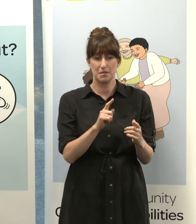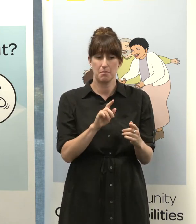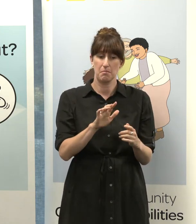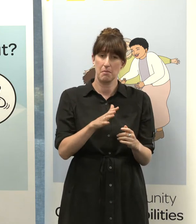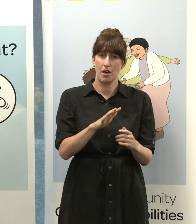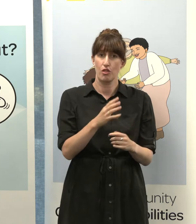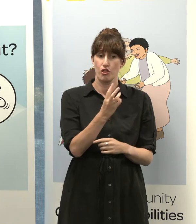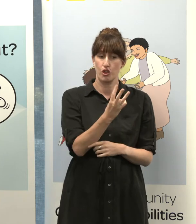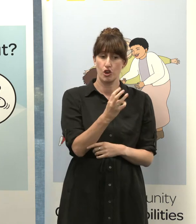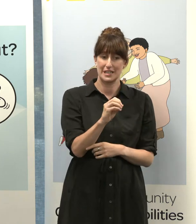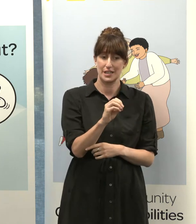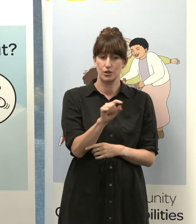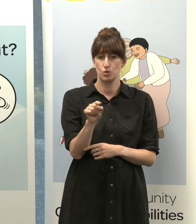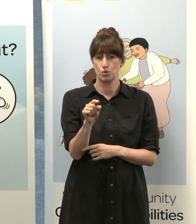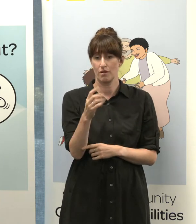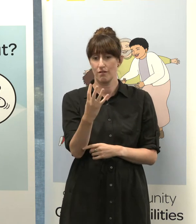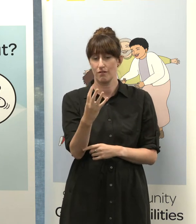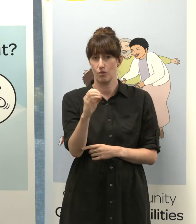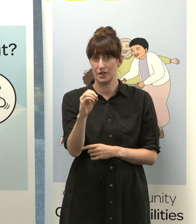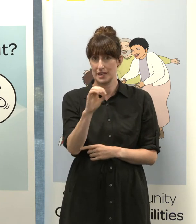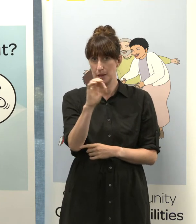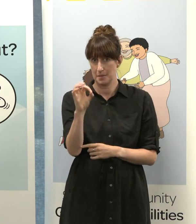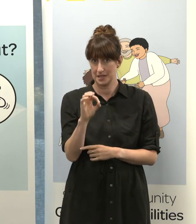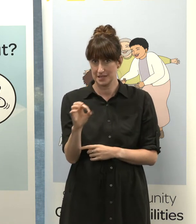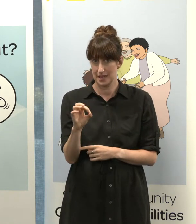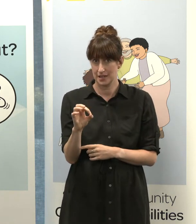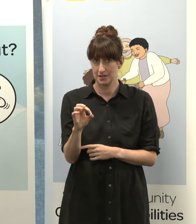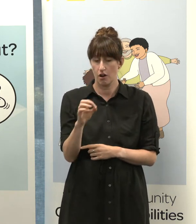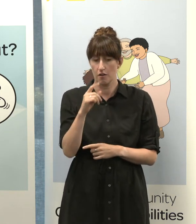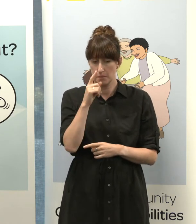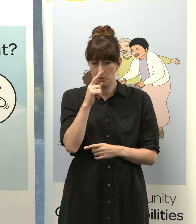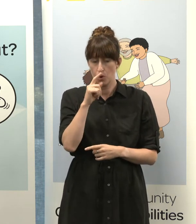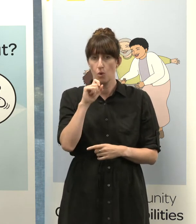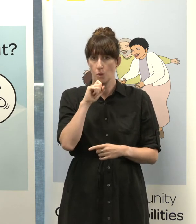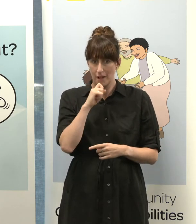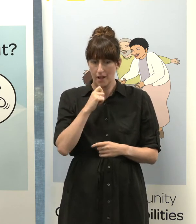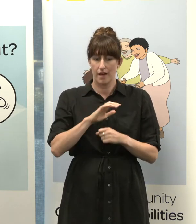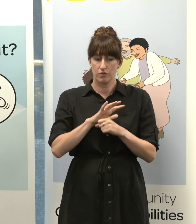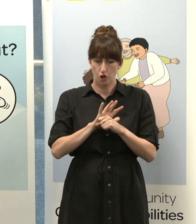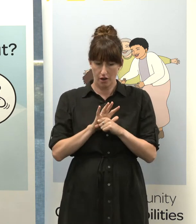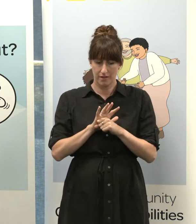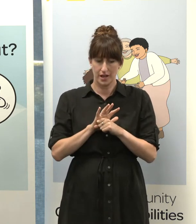Of those published, the